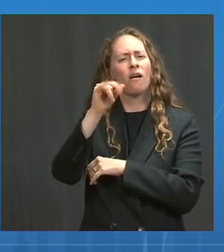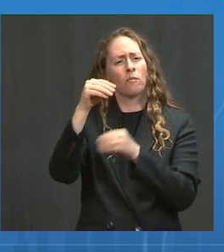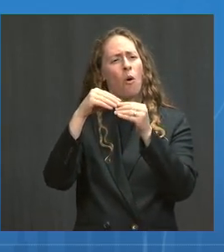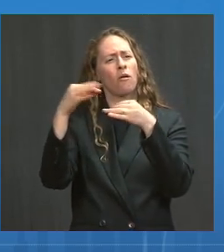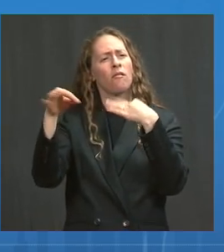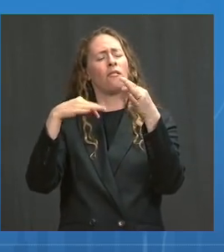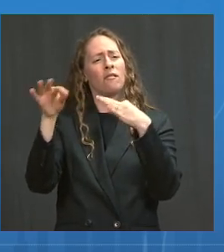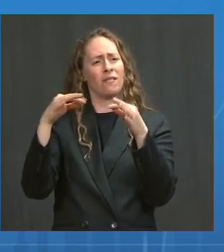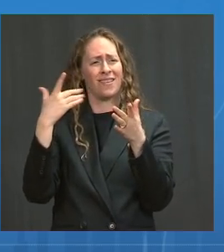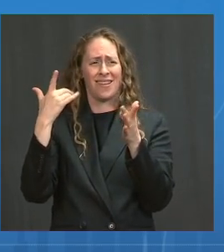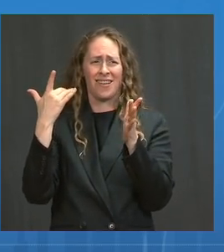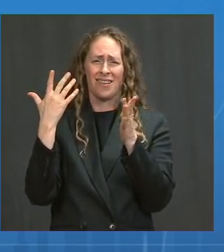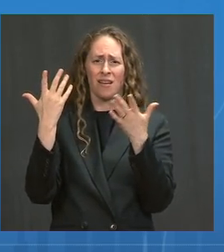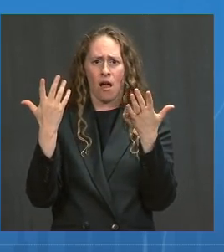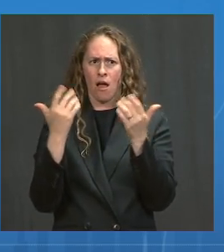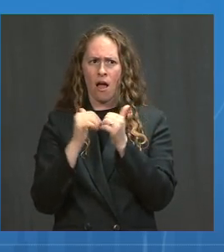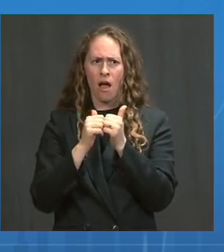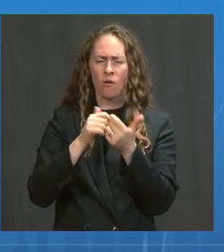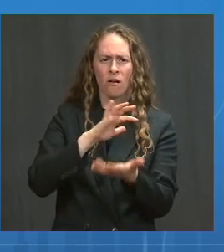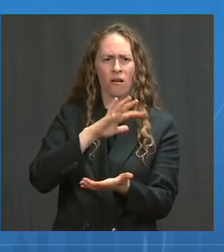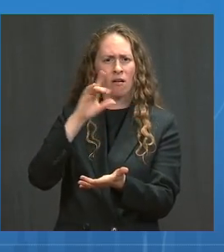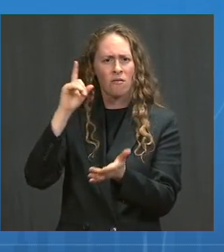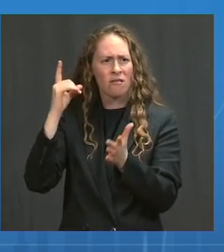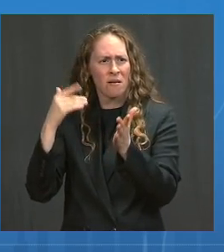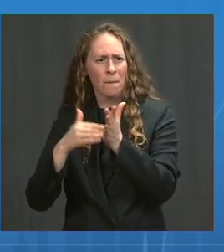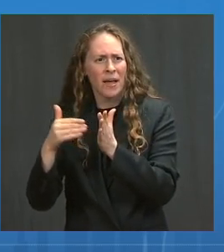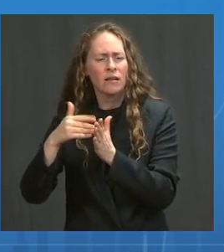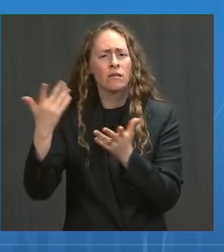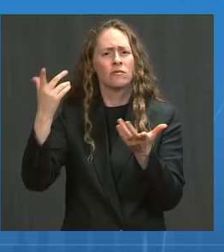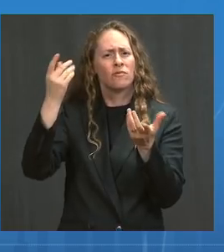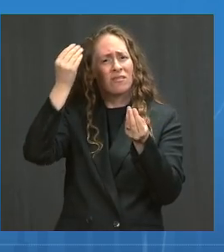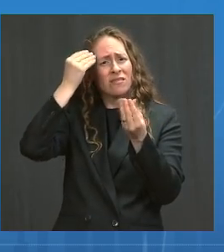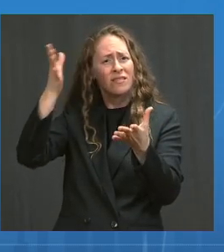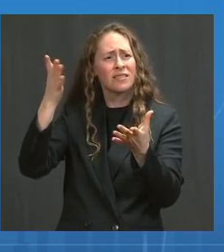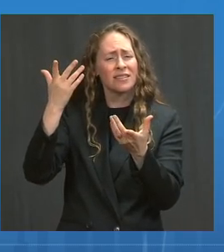and what that should tell people about their safety and efficacy. Dr. Fauci: Yeah. Thank you, Jeff.